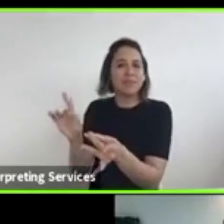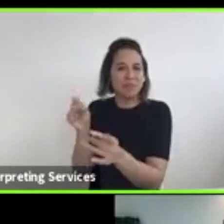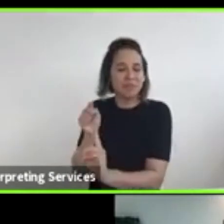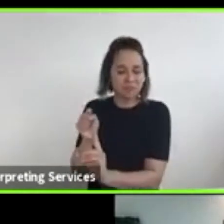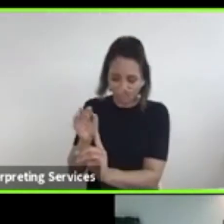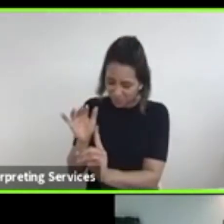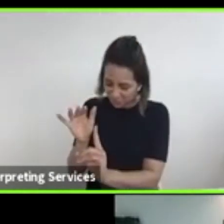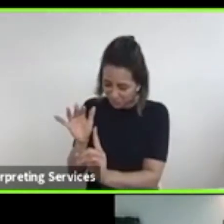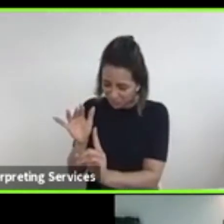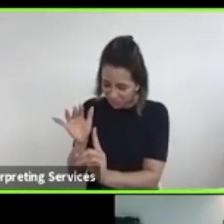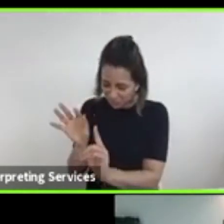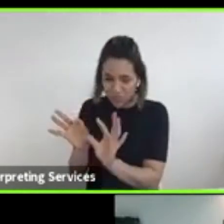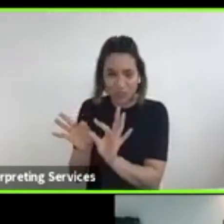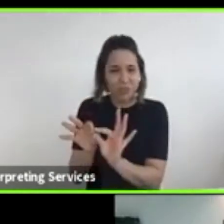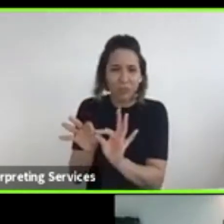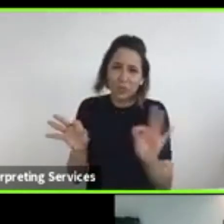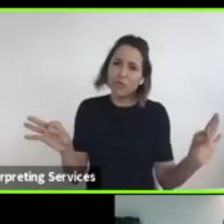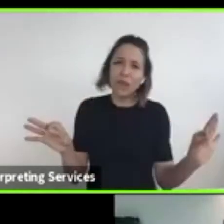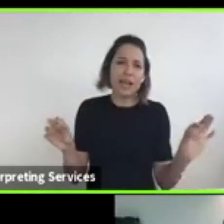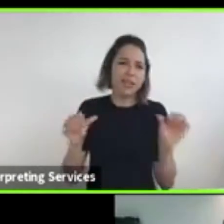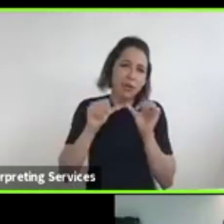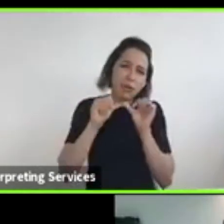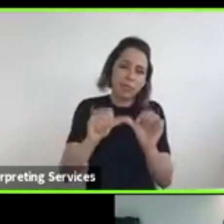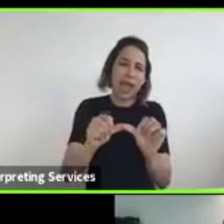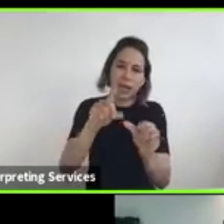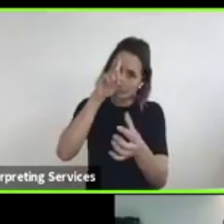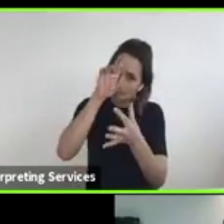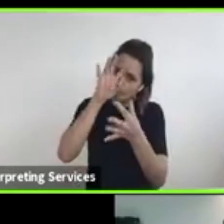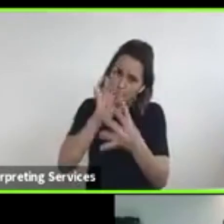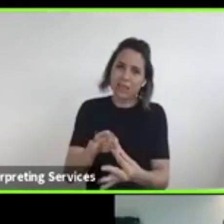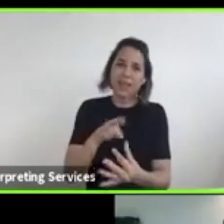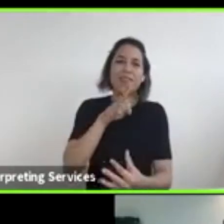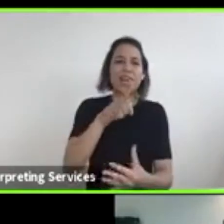PHRASE THAT HAS REMAINED PRESENT, WITH THEM, THAT YOU SHARED IS TRADITIONS THAT CANNOT